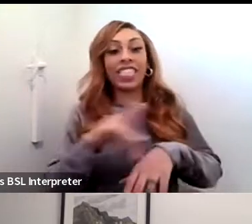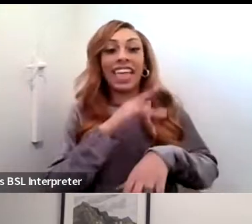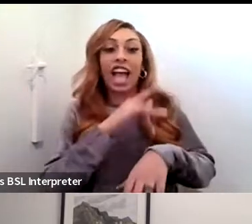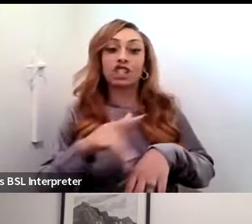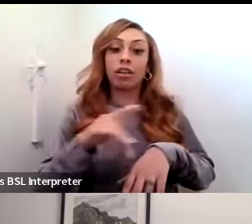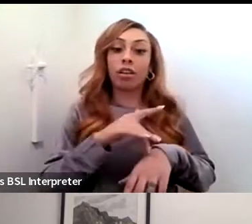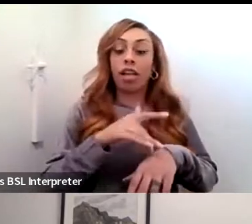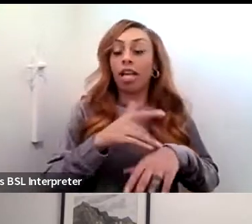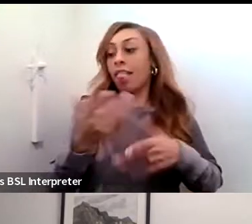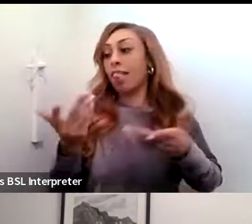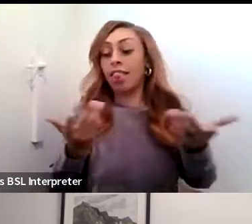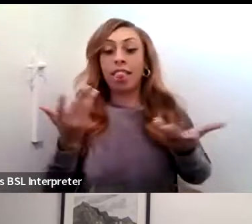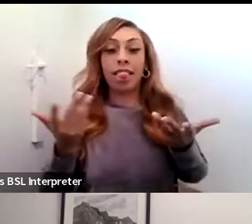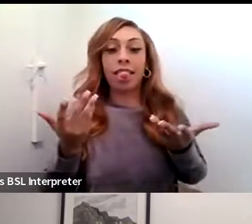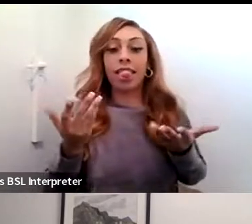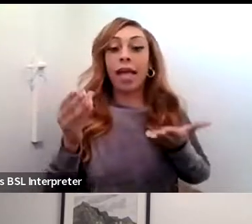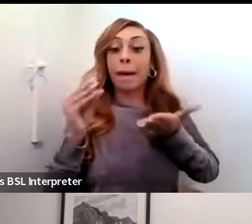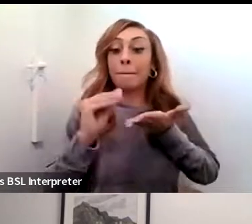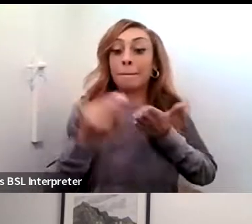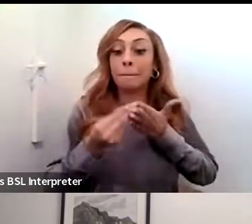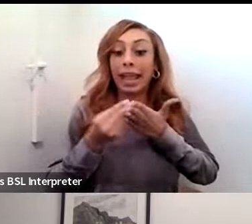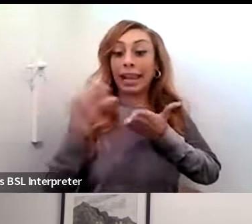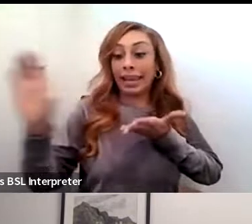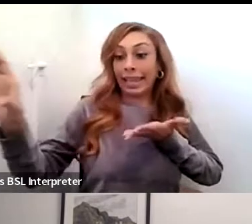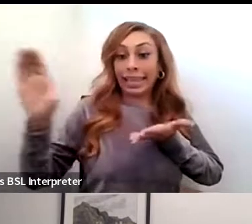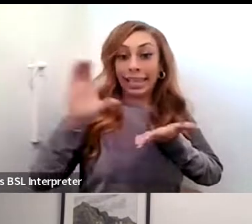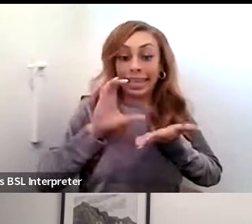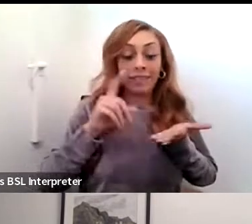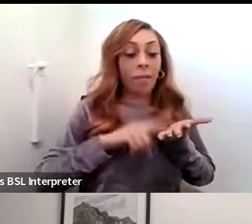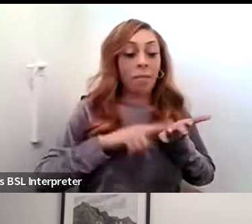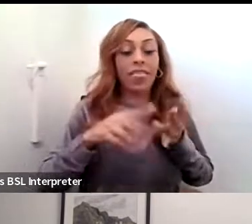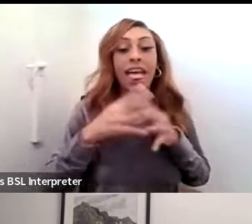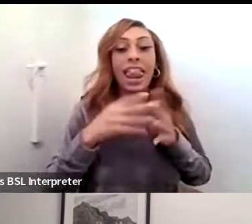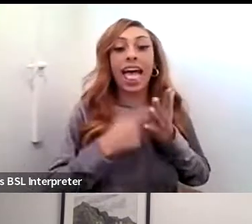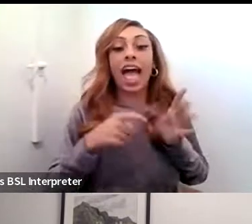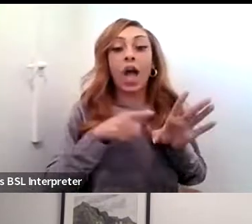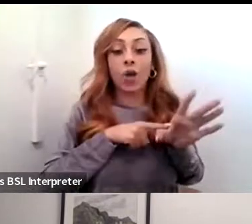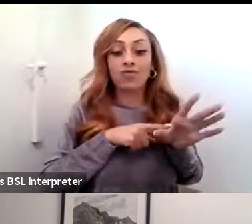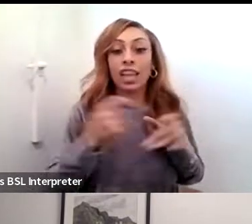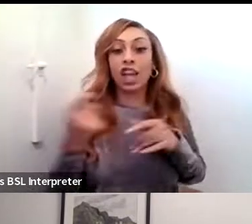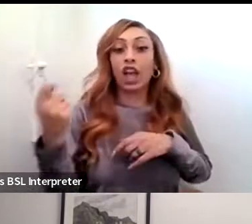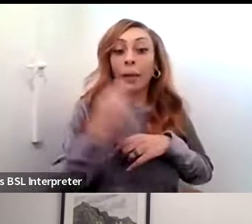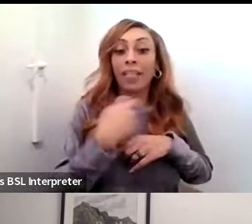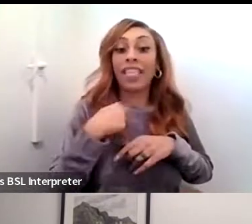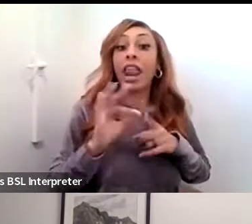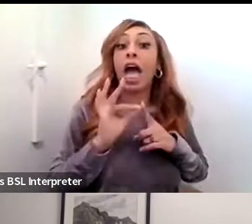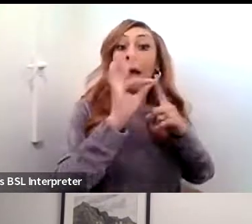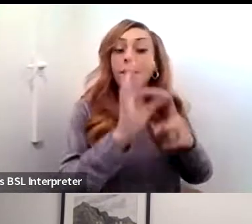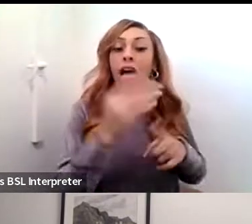we took our money from The Lowry, from our commission, and then we applied for some Arts Council -